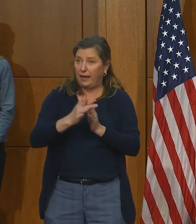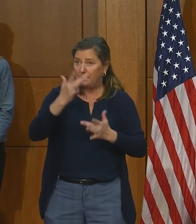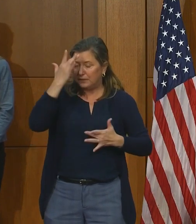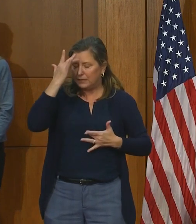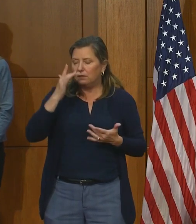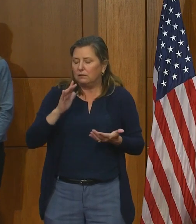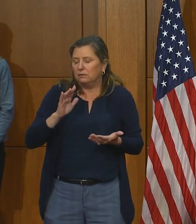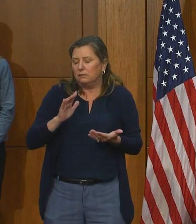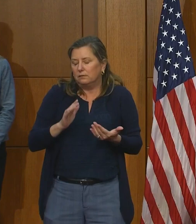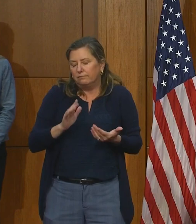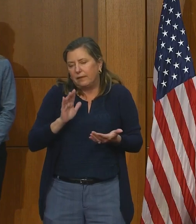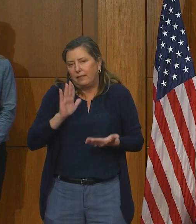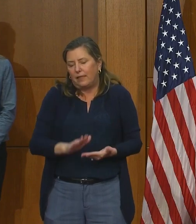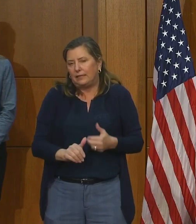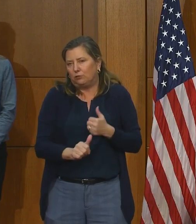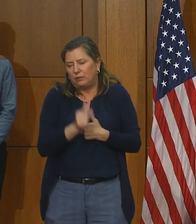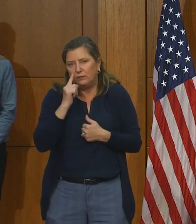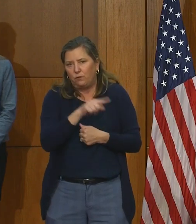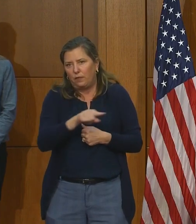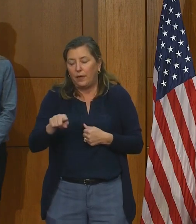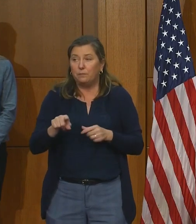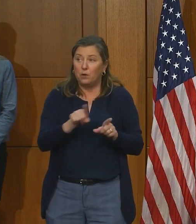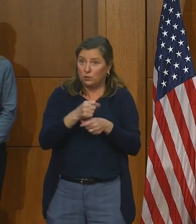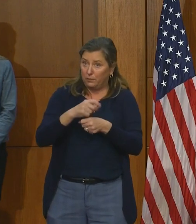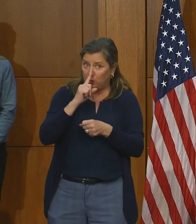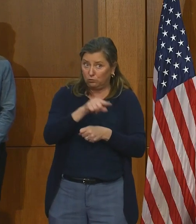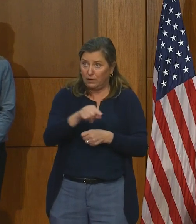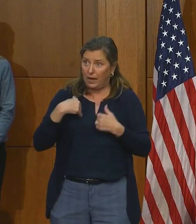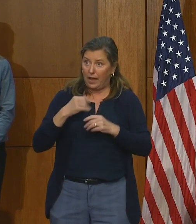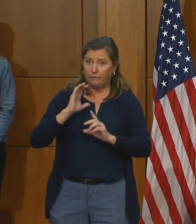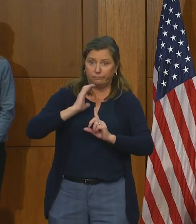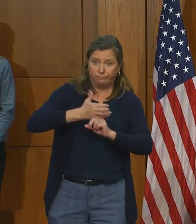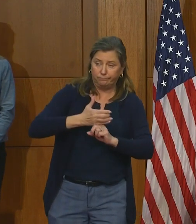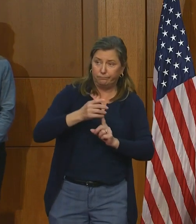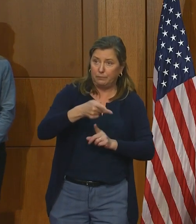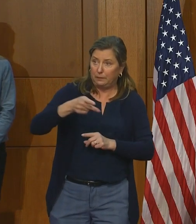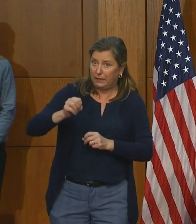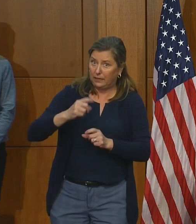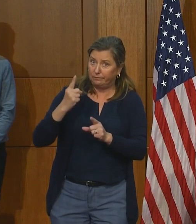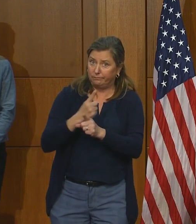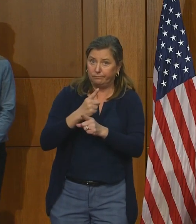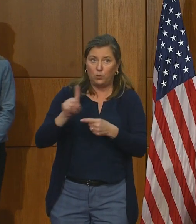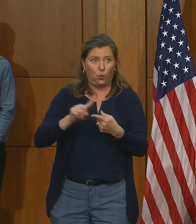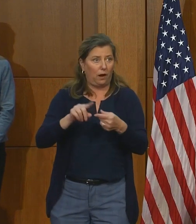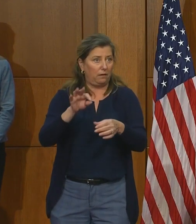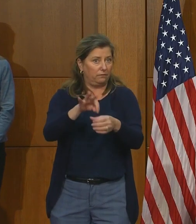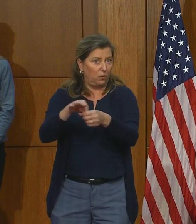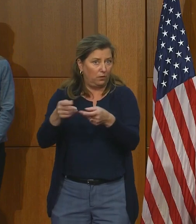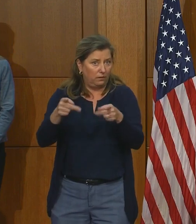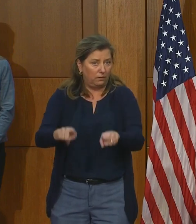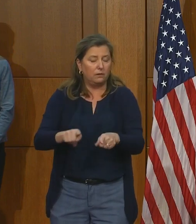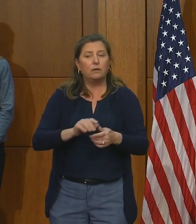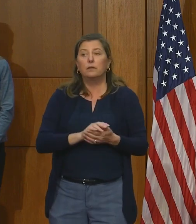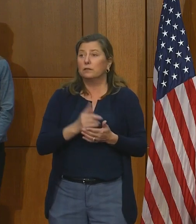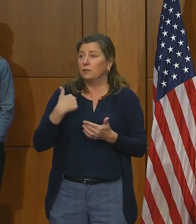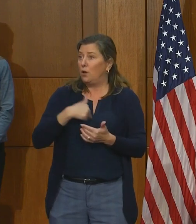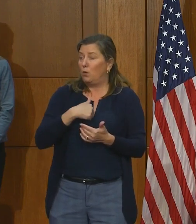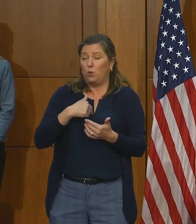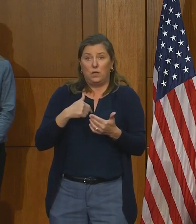TRACTORS FOR A DAY CONTRACT BARSTOW ALSO MAKING SURE THAT THEY HAVE THE PPE THE PERSONAL